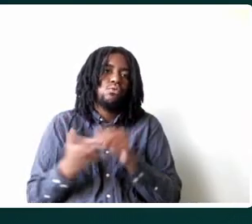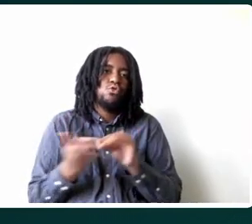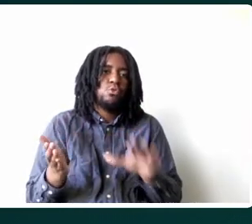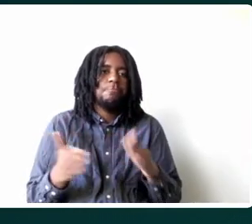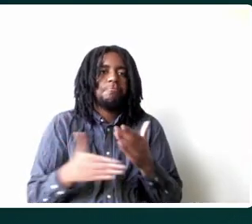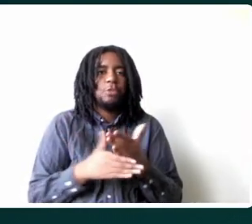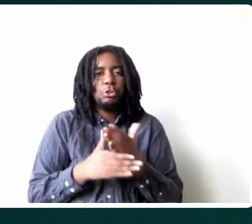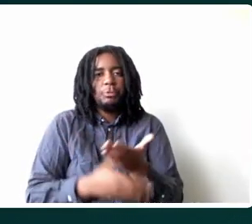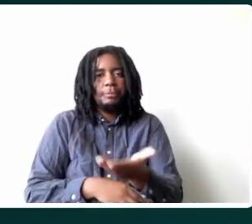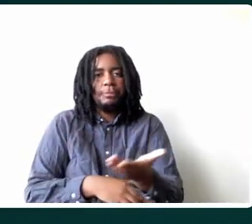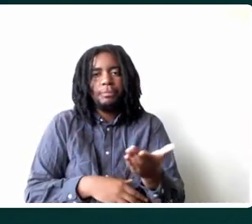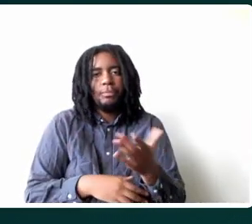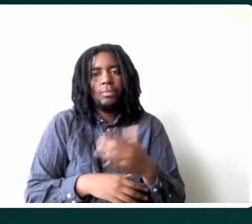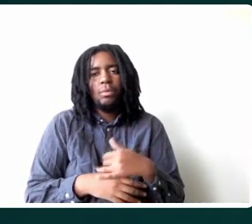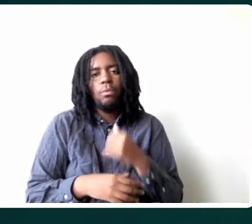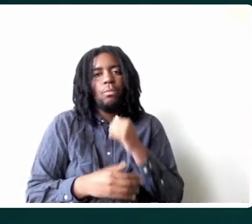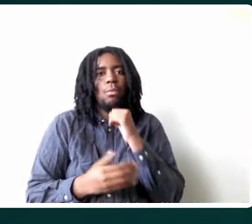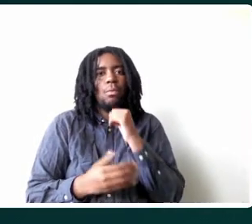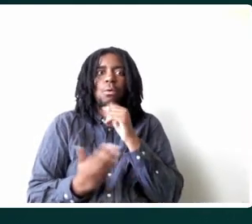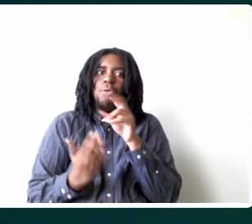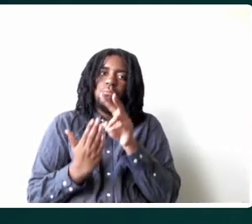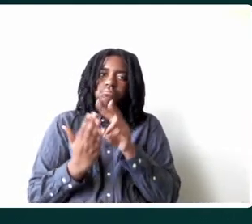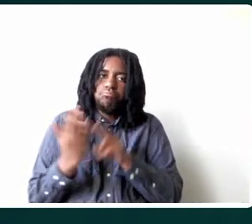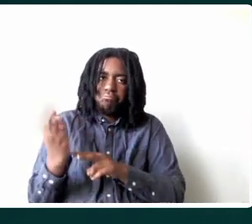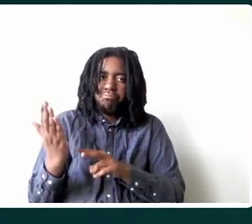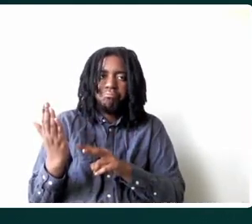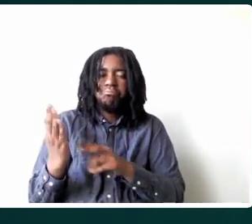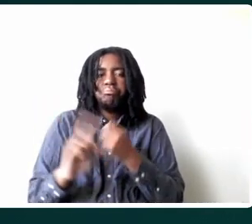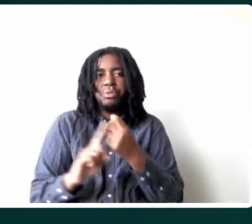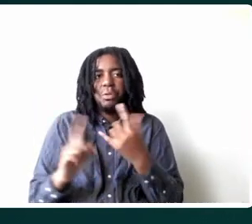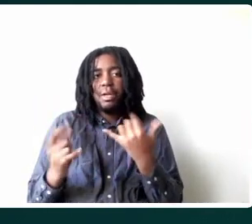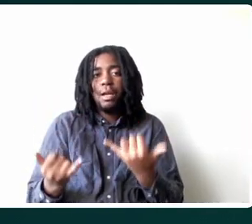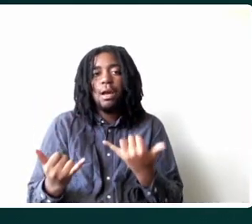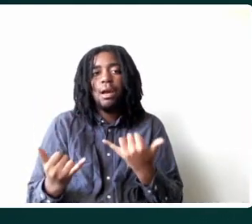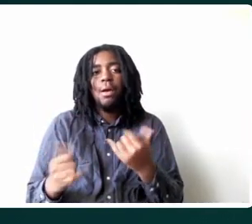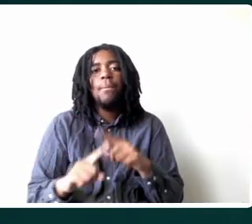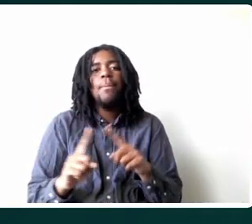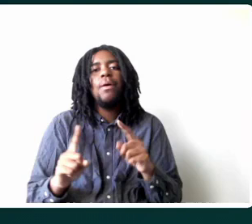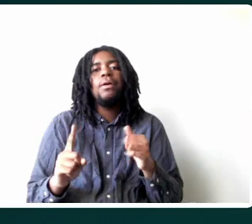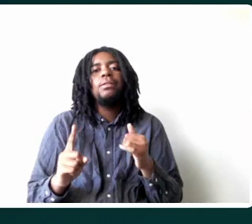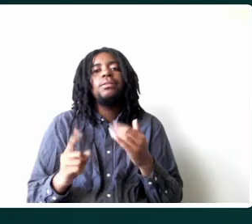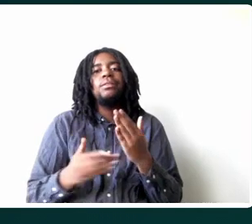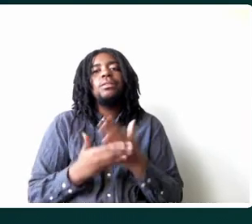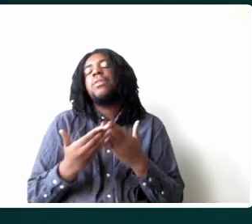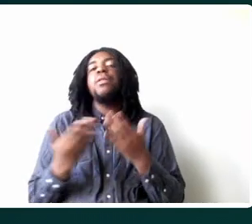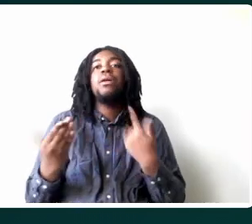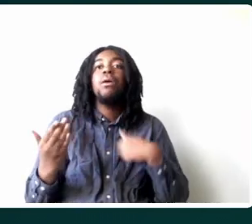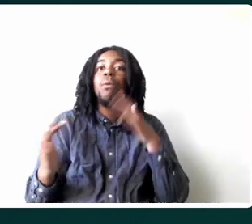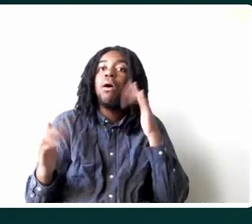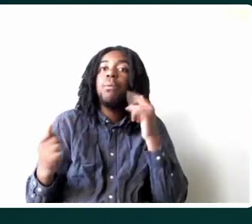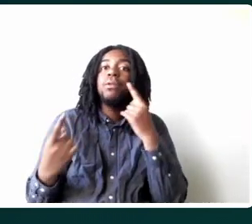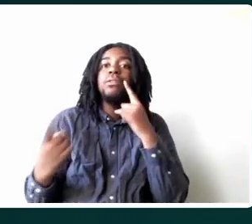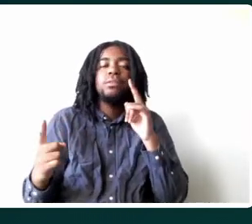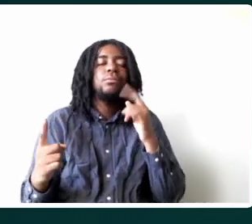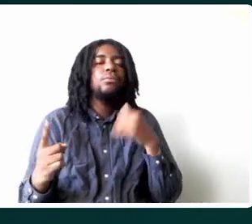we won't go through word by word right now. But often, like the very things that we were hoping to achieve are the things that students were finding. They were recognizing that people's